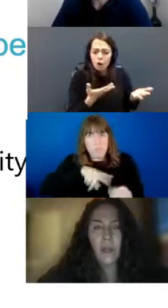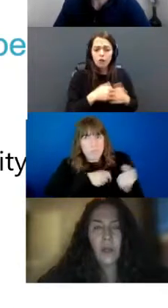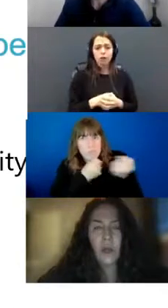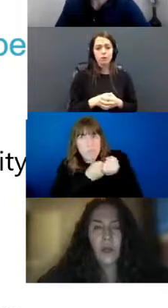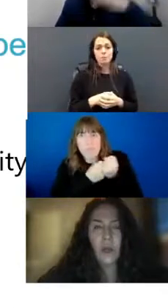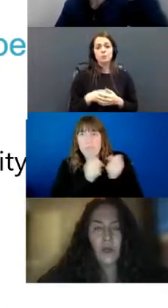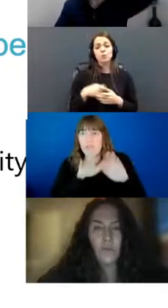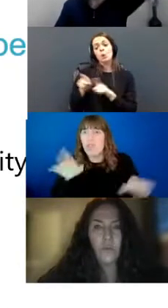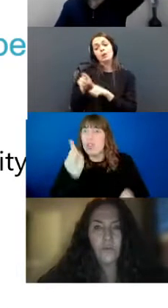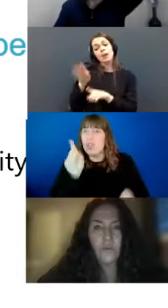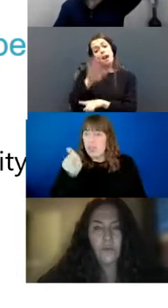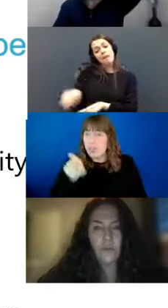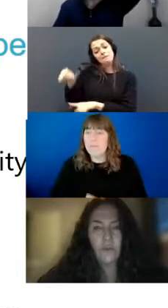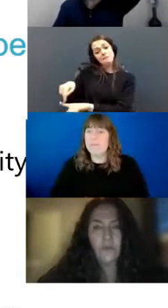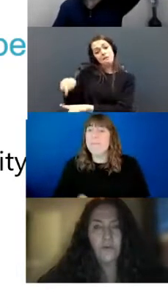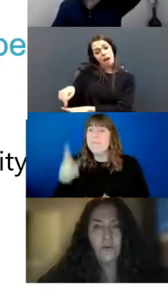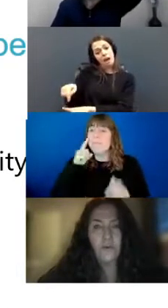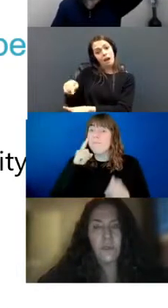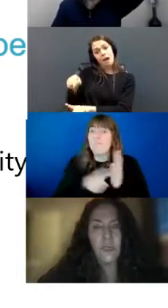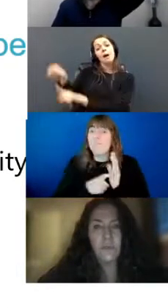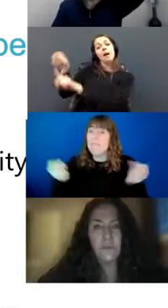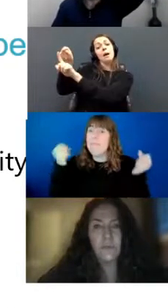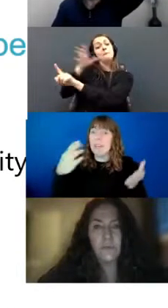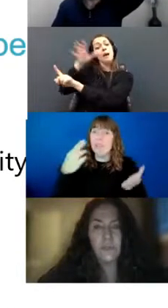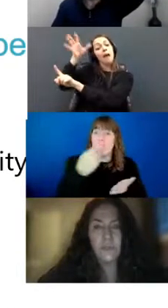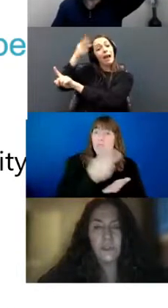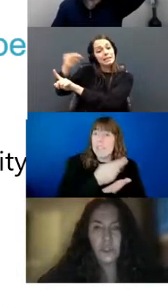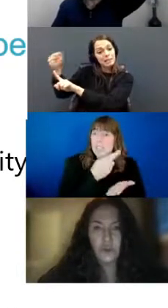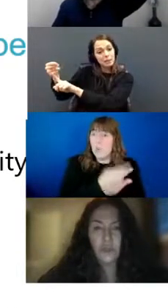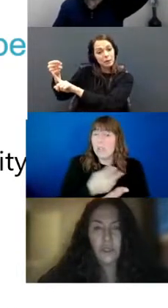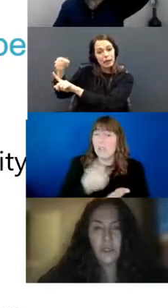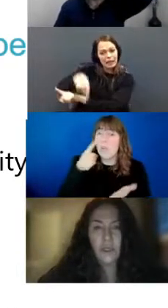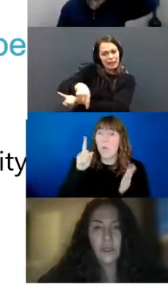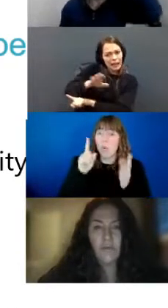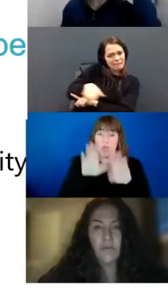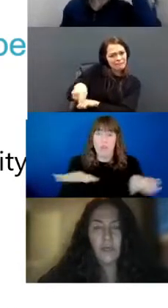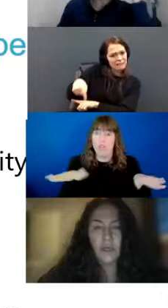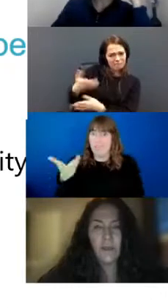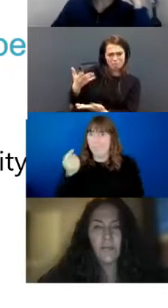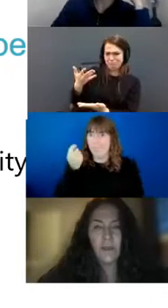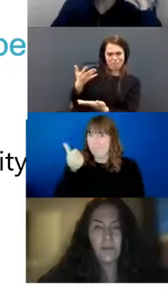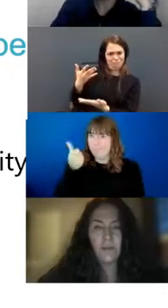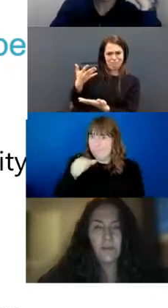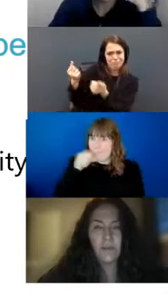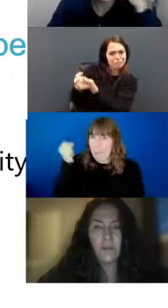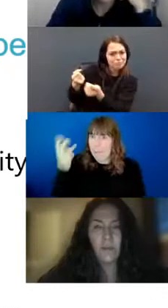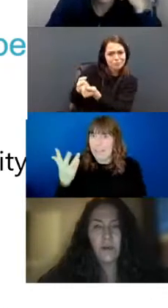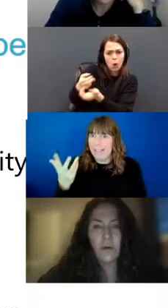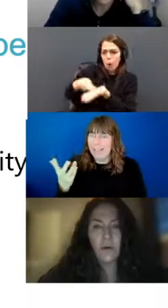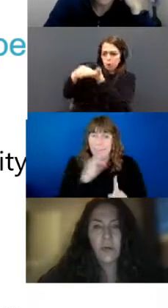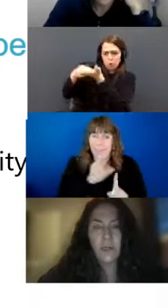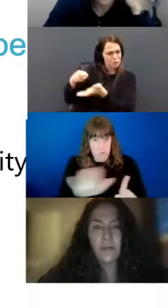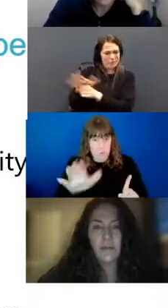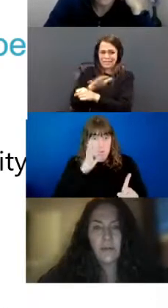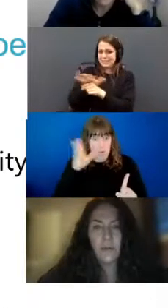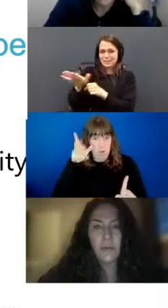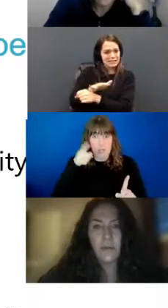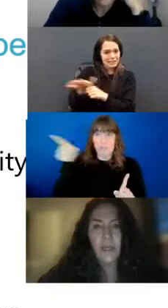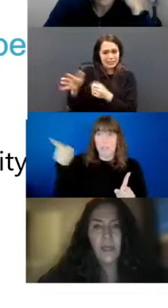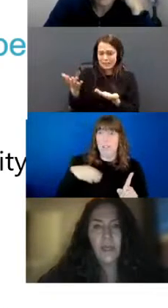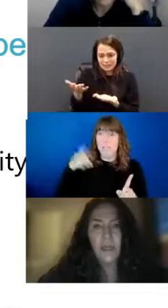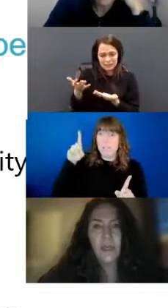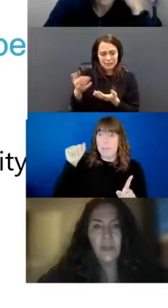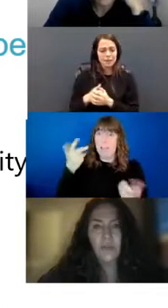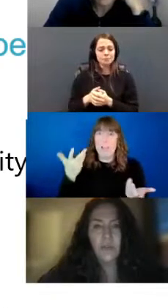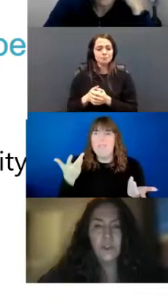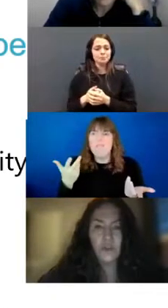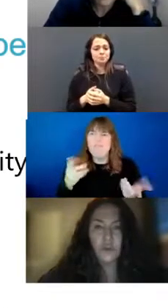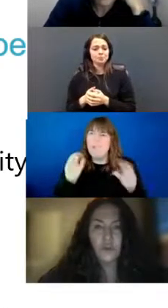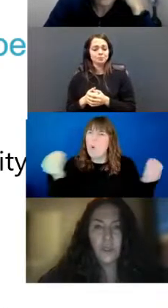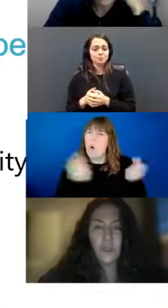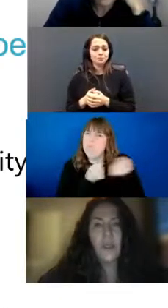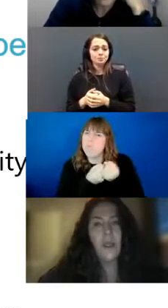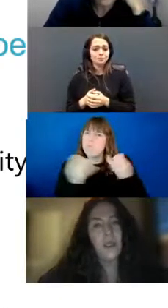not a lot of resources for the children of of parents who are disabled and those children live